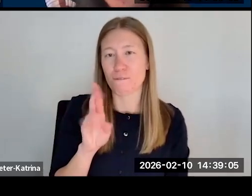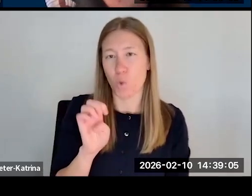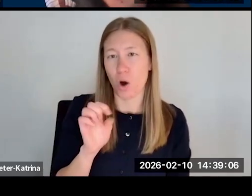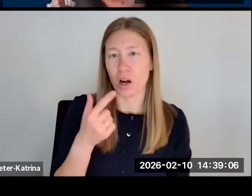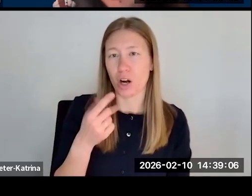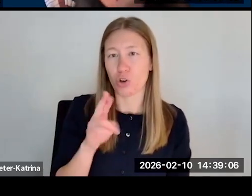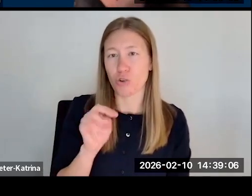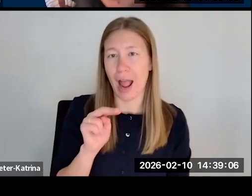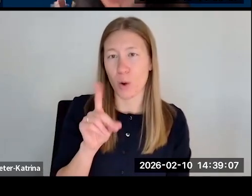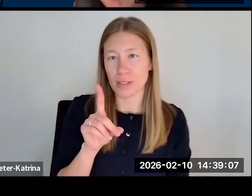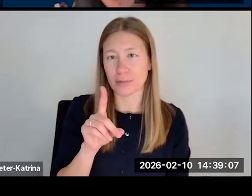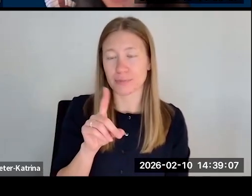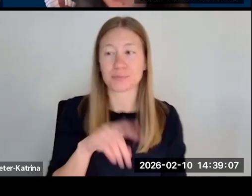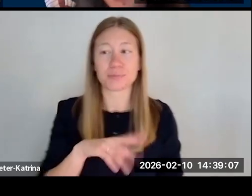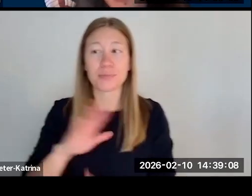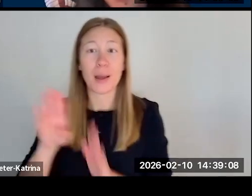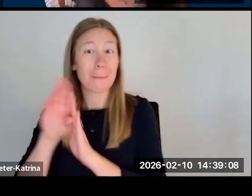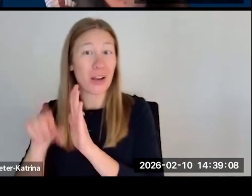and then white for my background color.